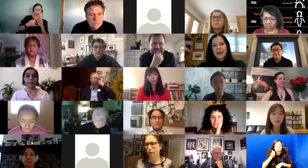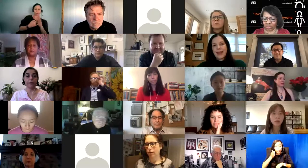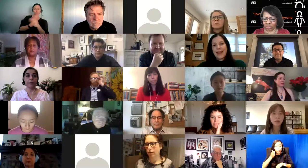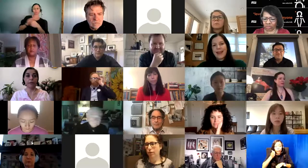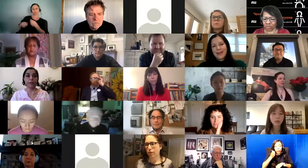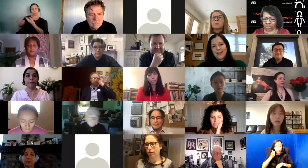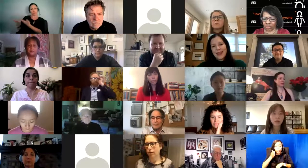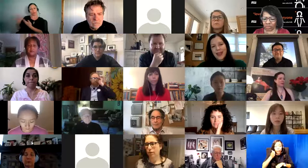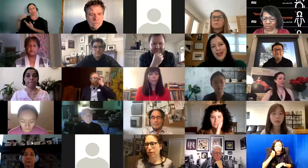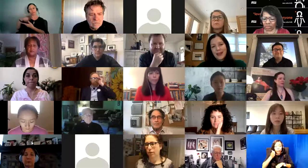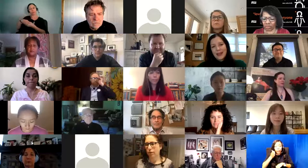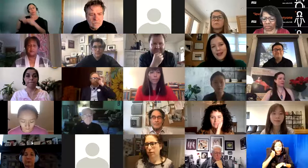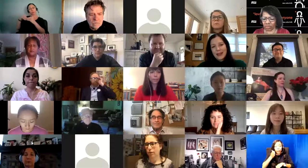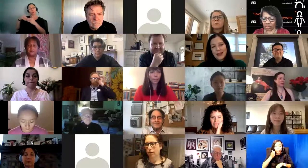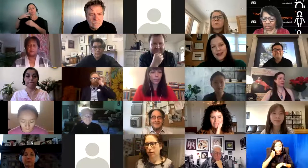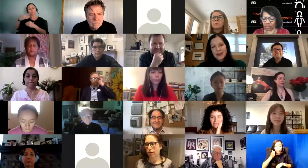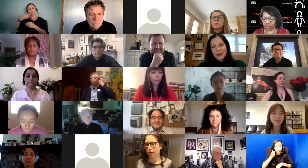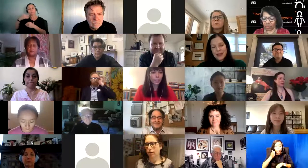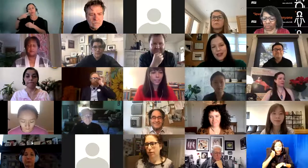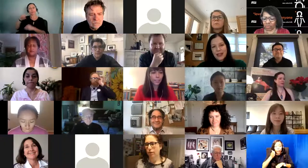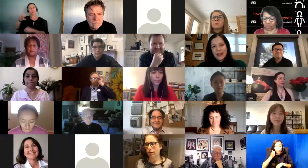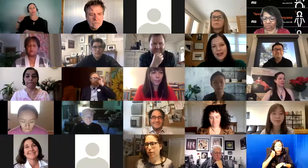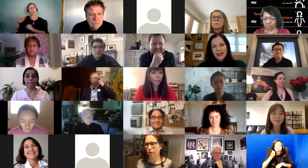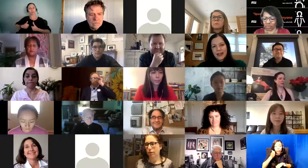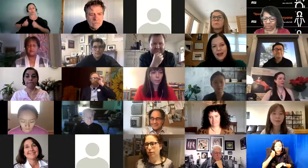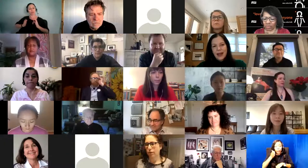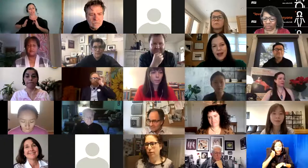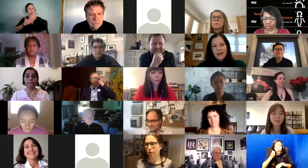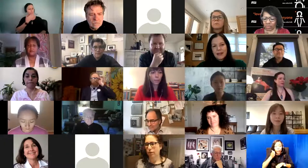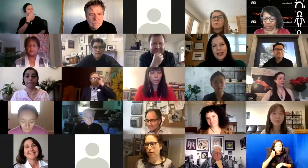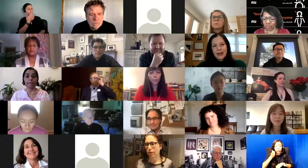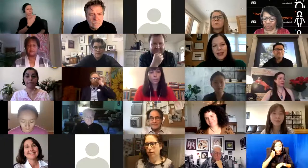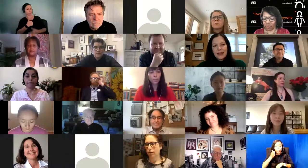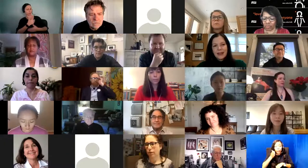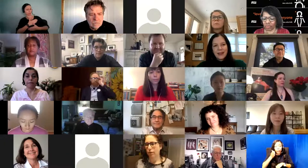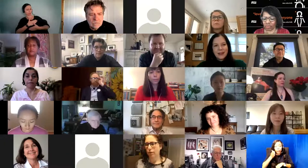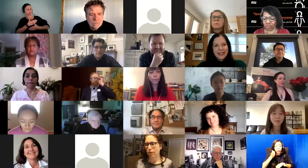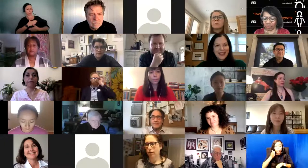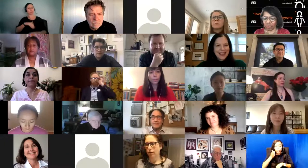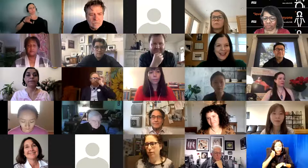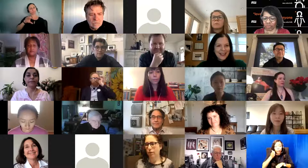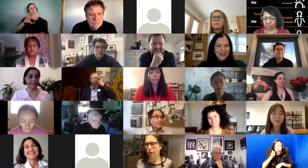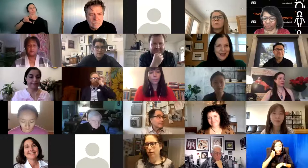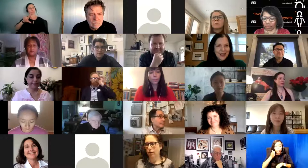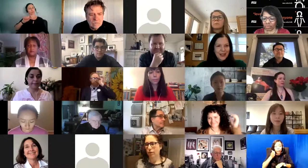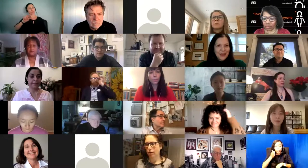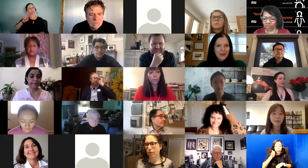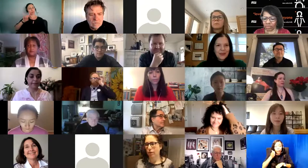Thank you. Thank you, Edgar. So appreciated. Claudia Norman, can I turn it over to you.